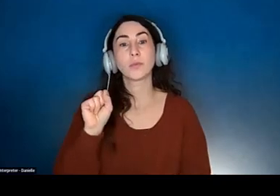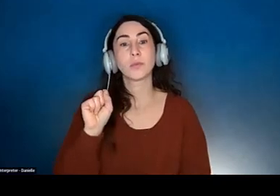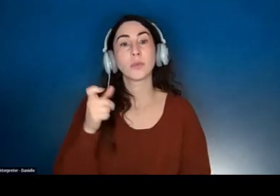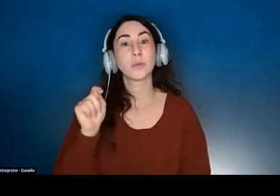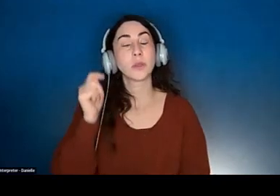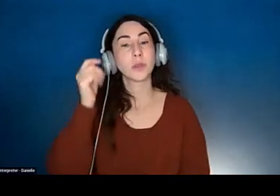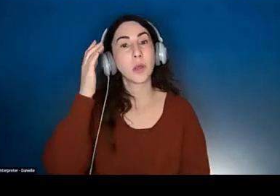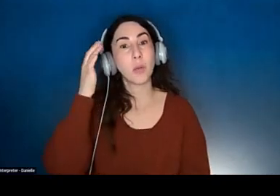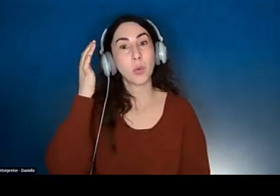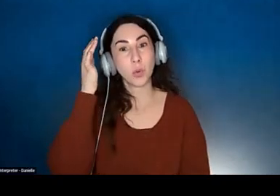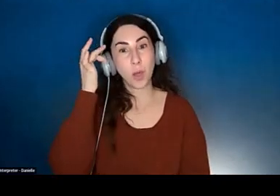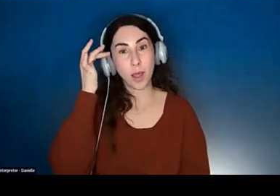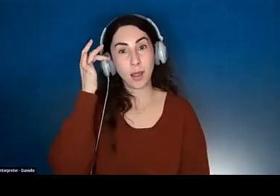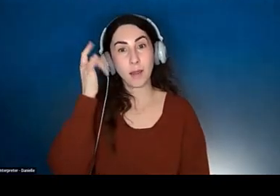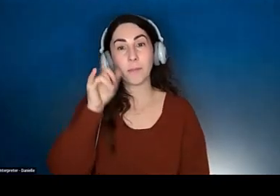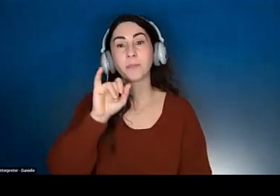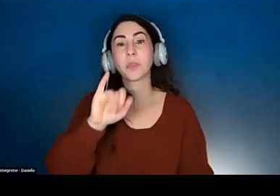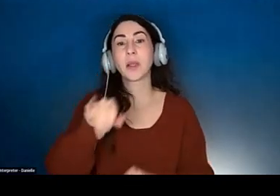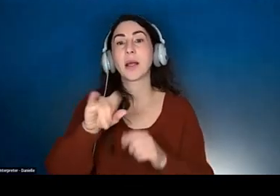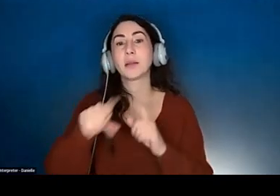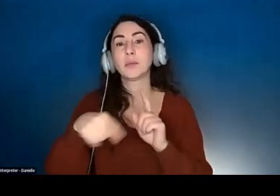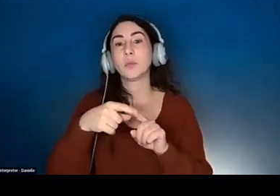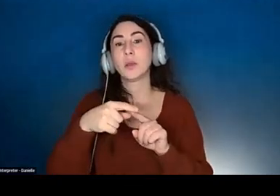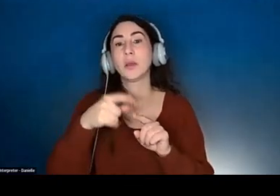that's the end of the federal fiscal year.